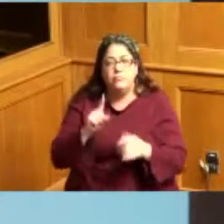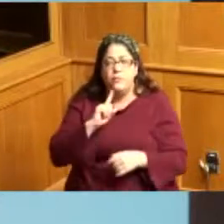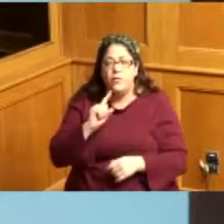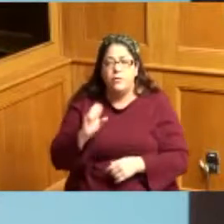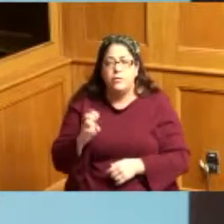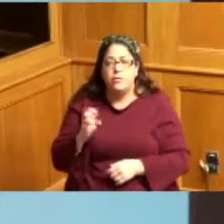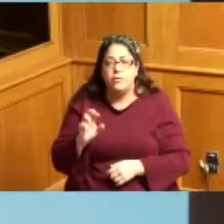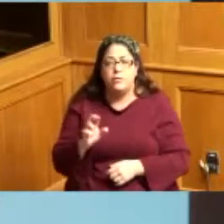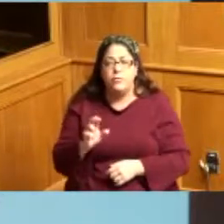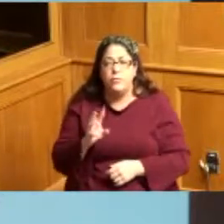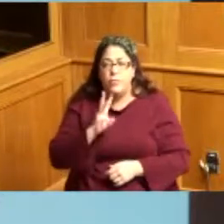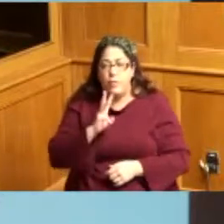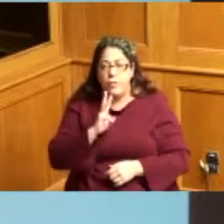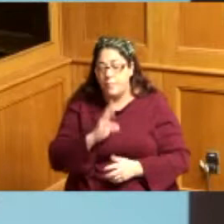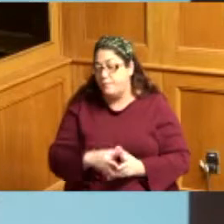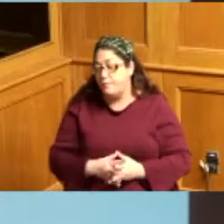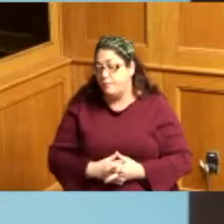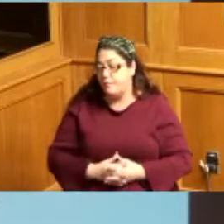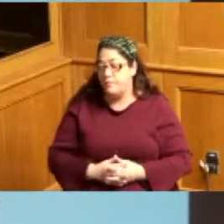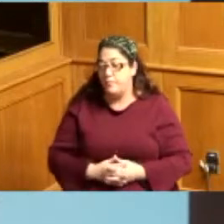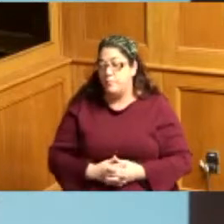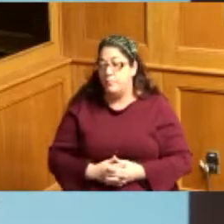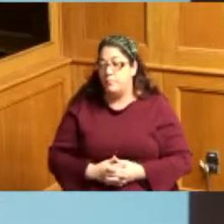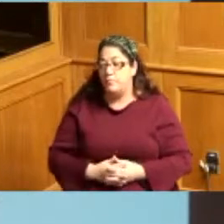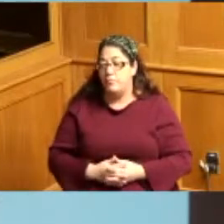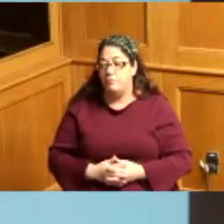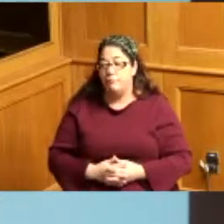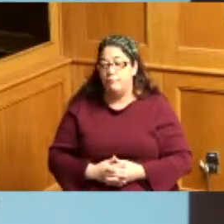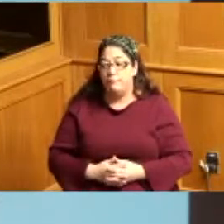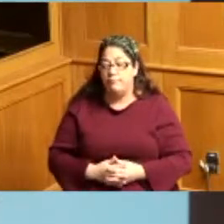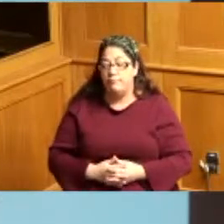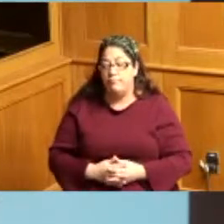so this is really the agenda of what we're going to talk about the discussion again is going to be